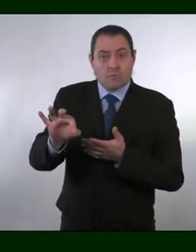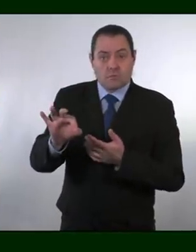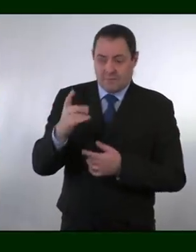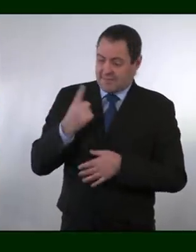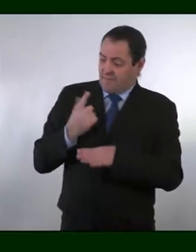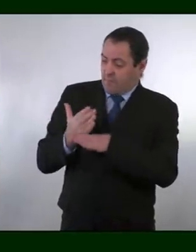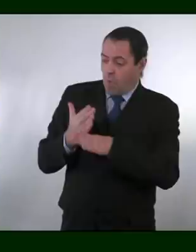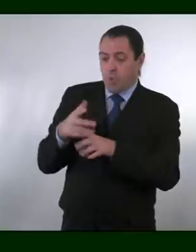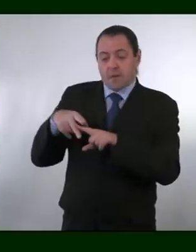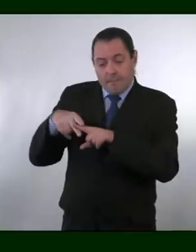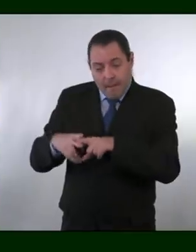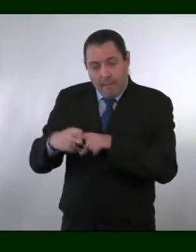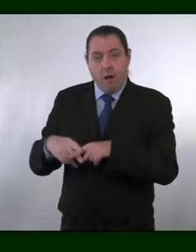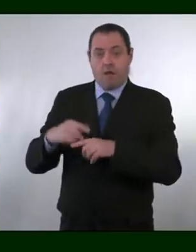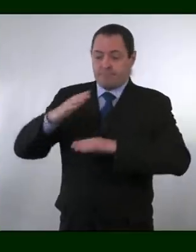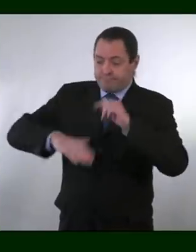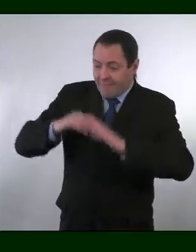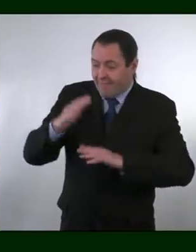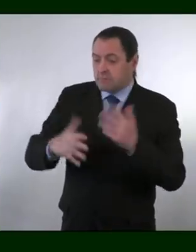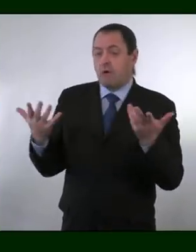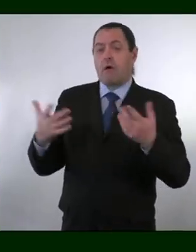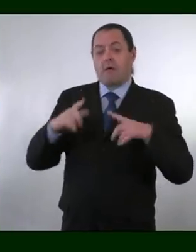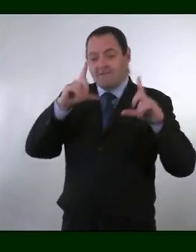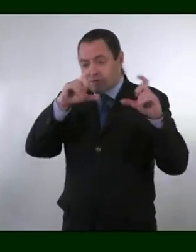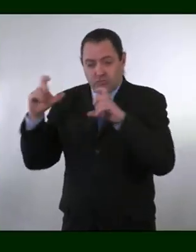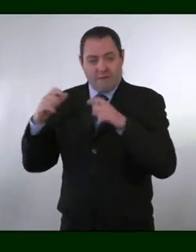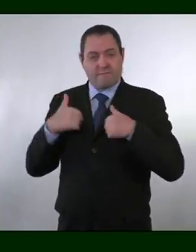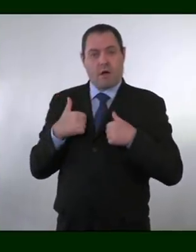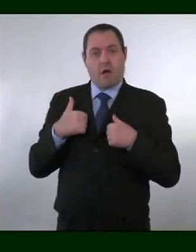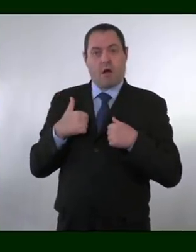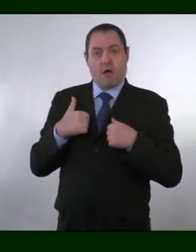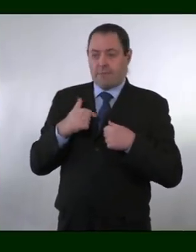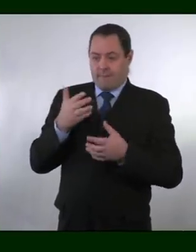worker or a photographer and they do not qualify for social security benefits, or if they run a